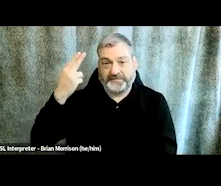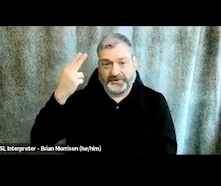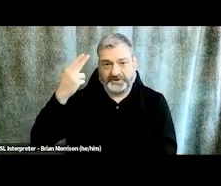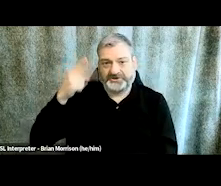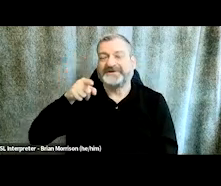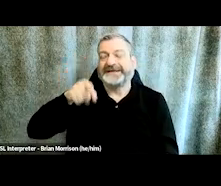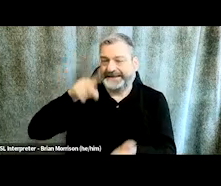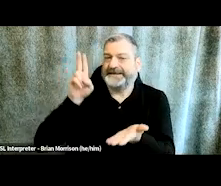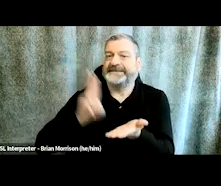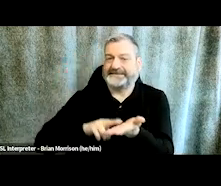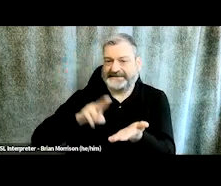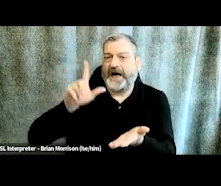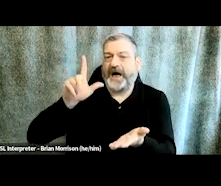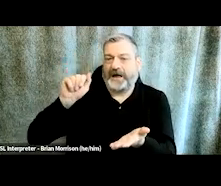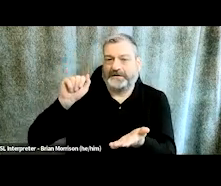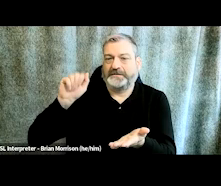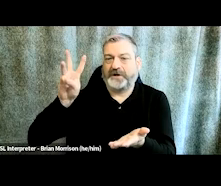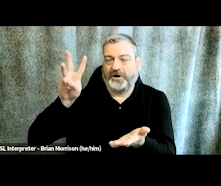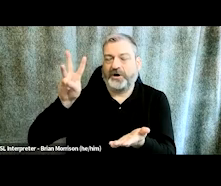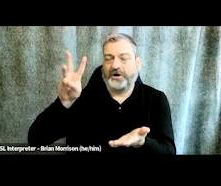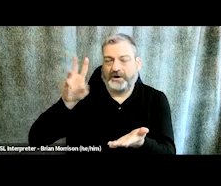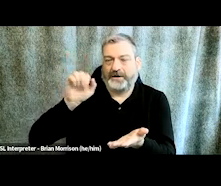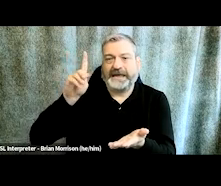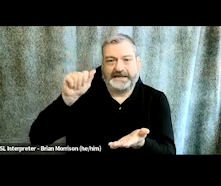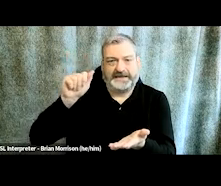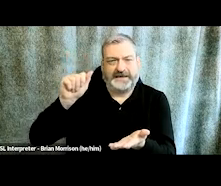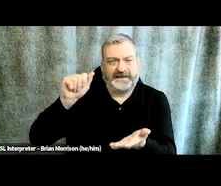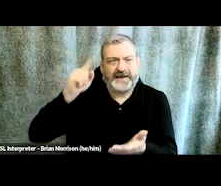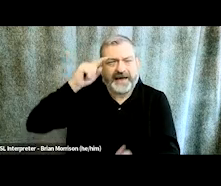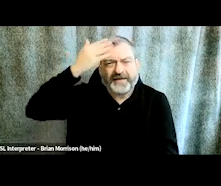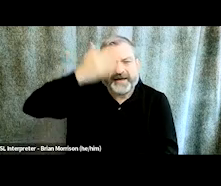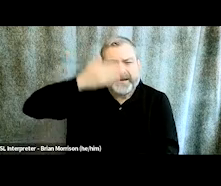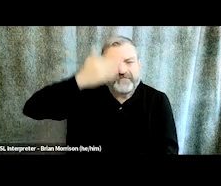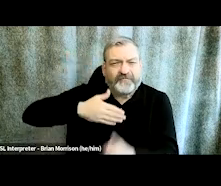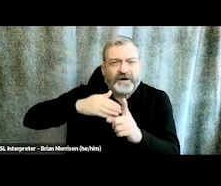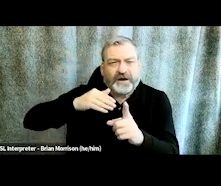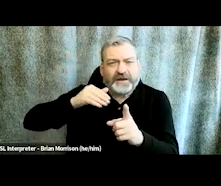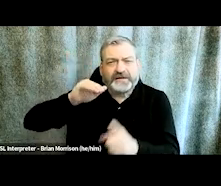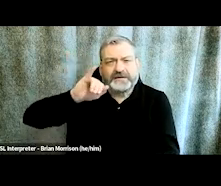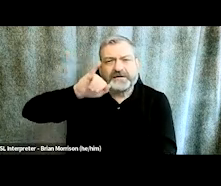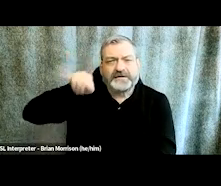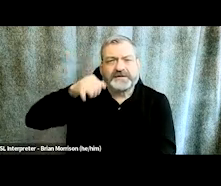in front of, I think that's the JFK monument.